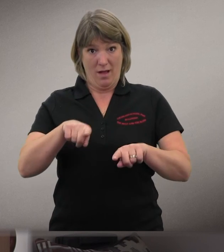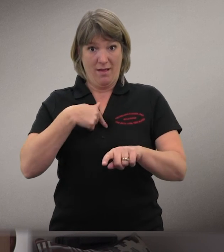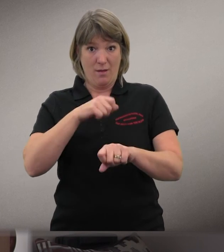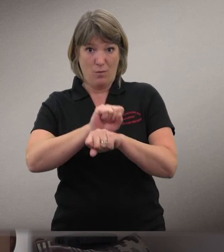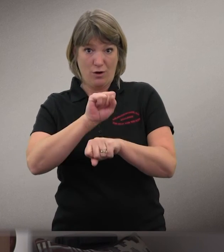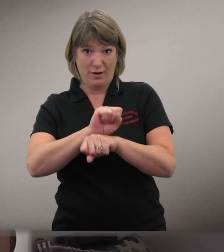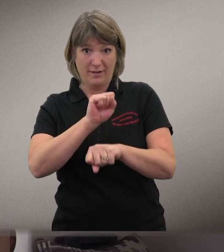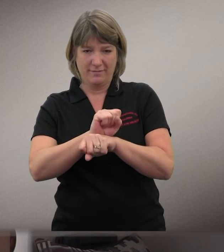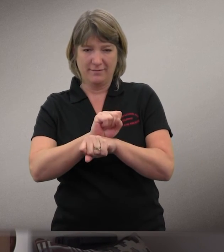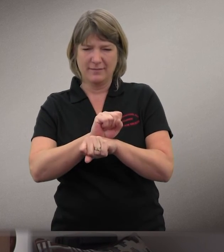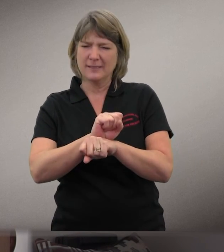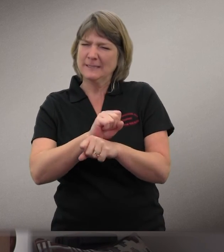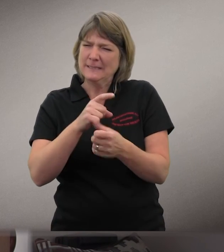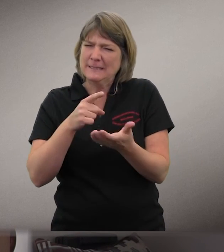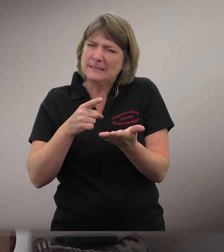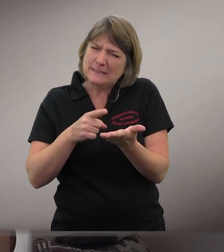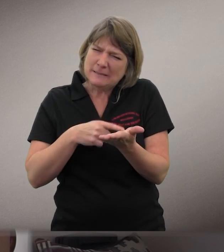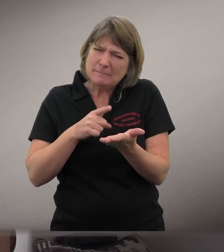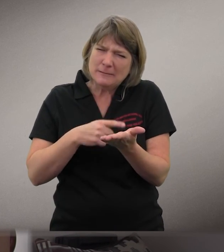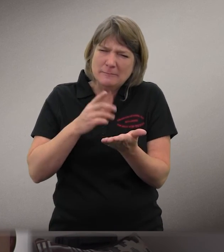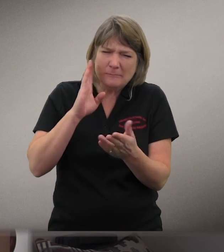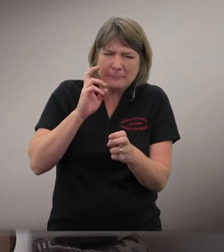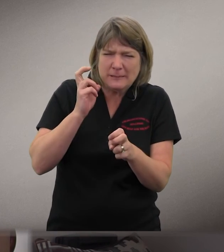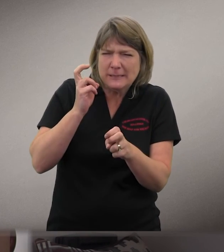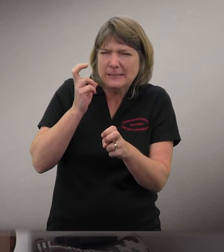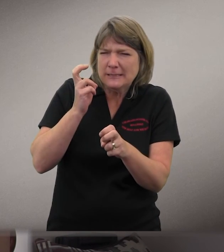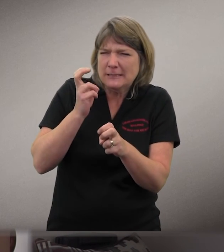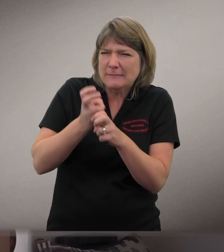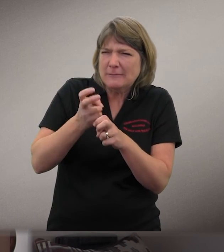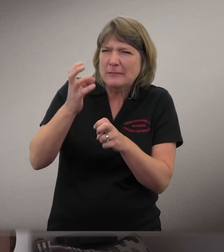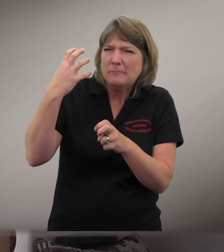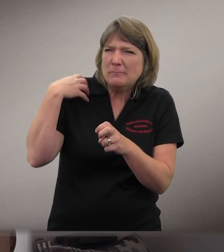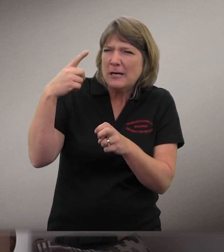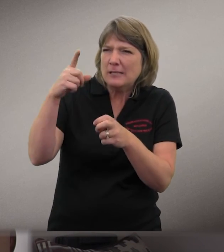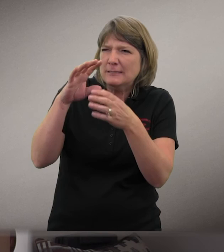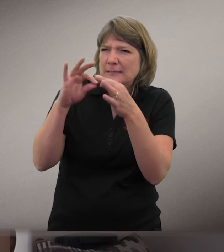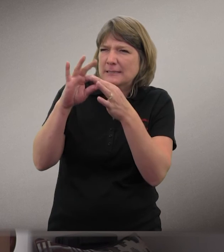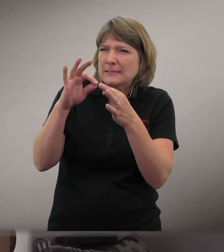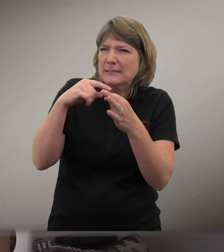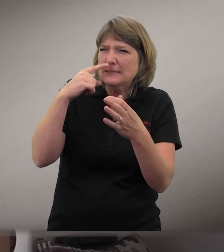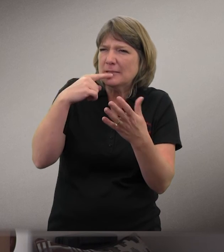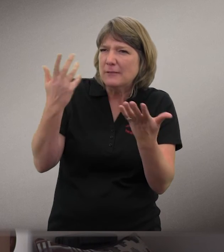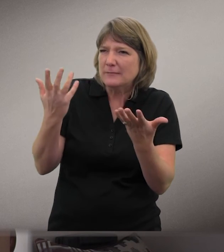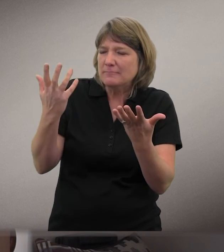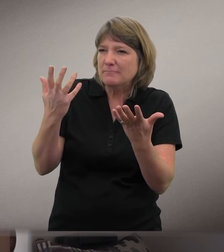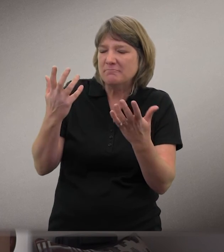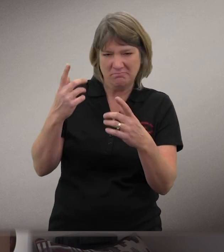But when I'm working, sometimes it would be difficult to hear what my boss says and all that.